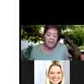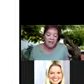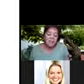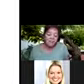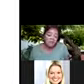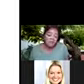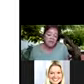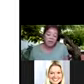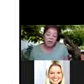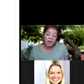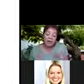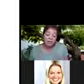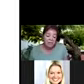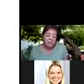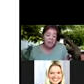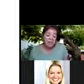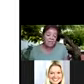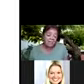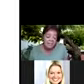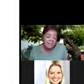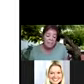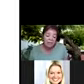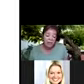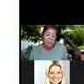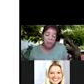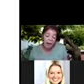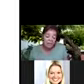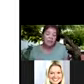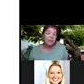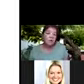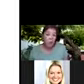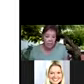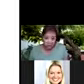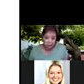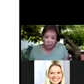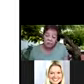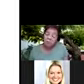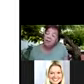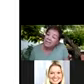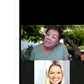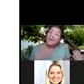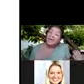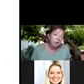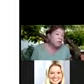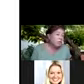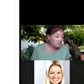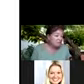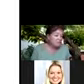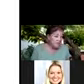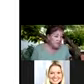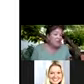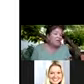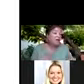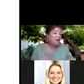We need to ensure that when we're administering these assessments that we are mindful of the questions. Which means that we need to understand